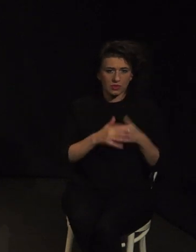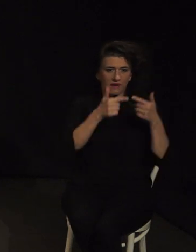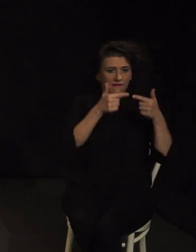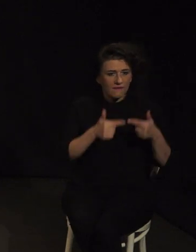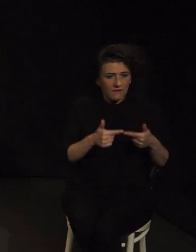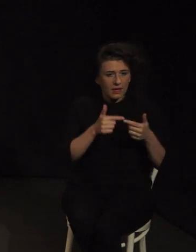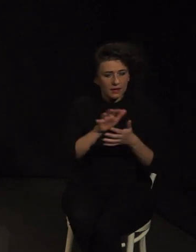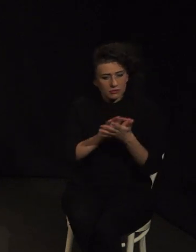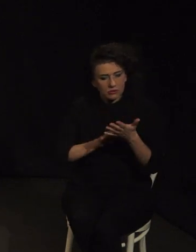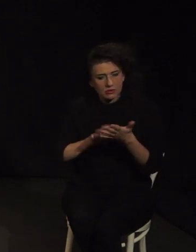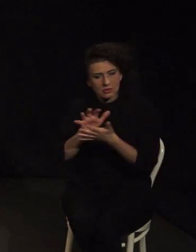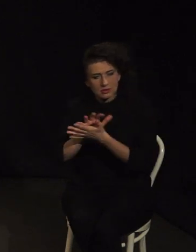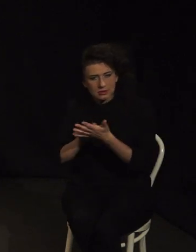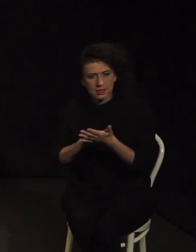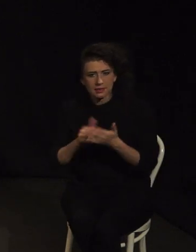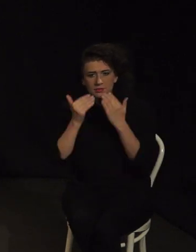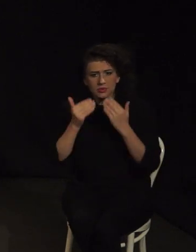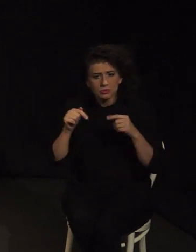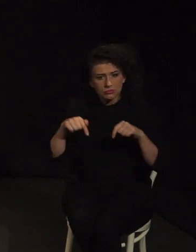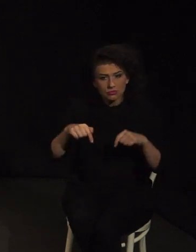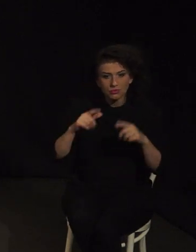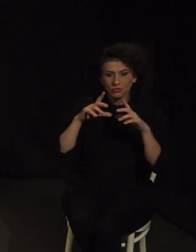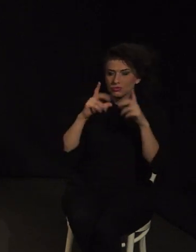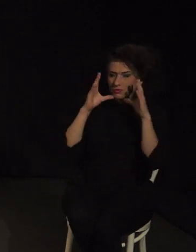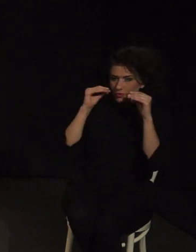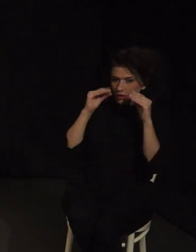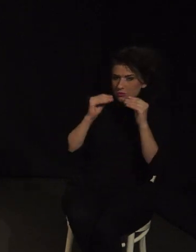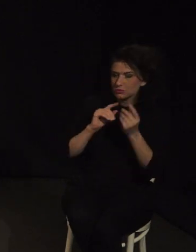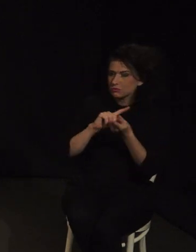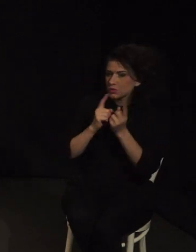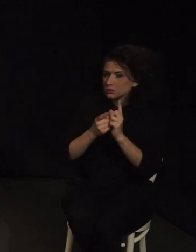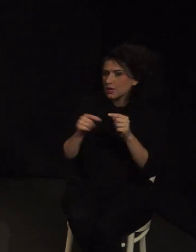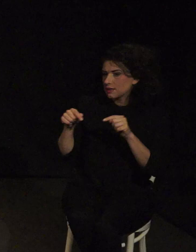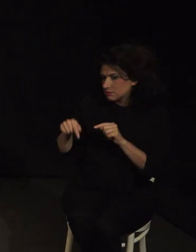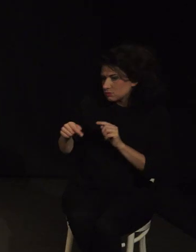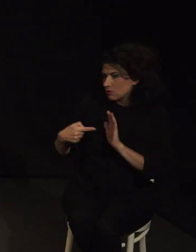Thanks to meetings like this, we have a chance to see